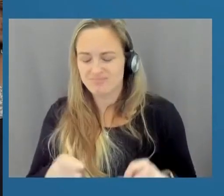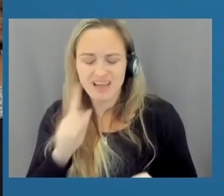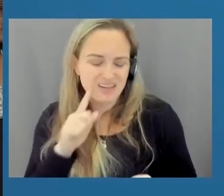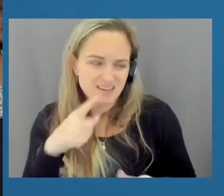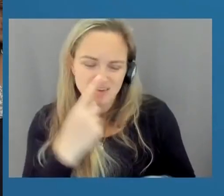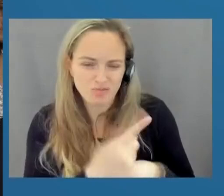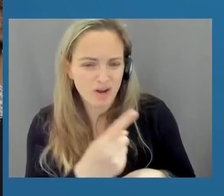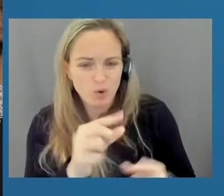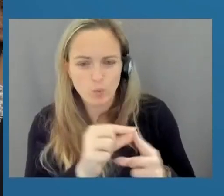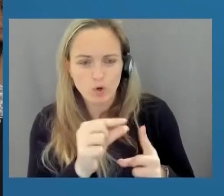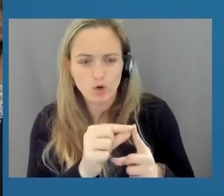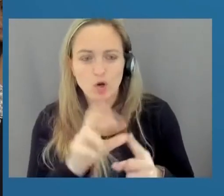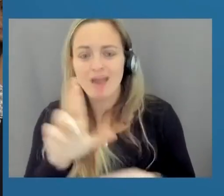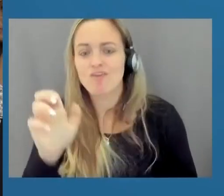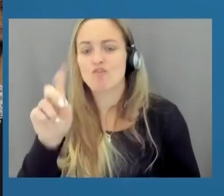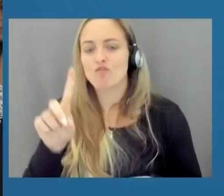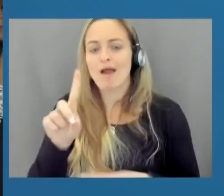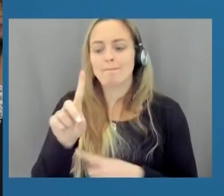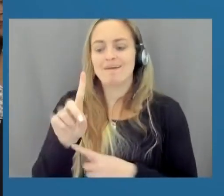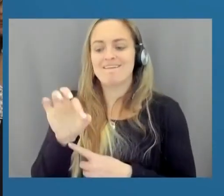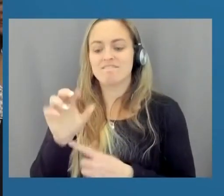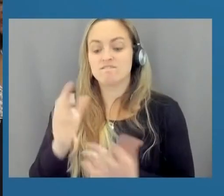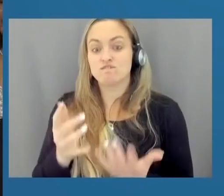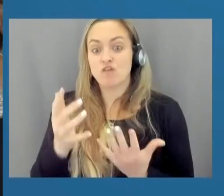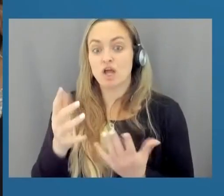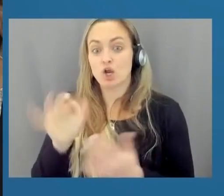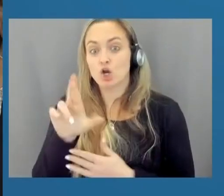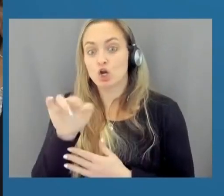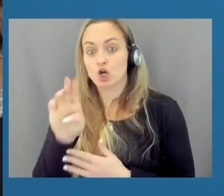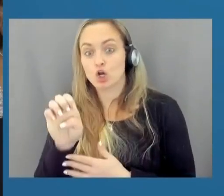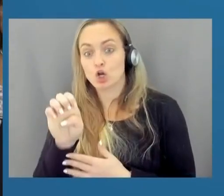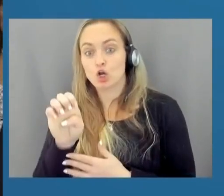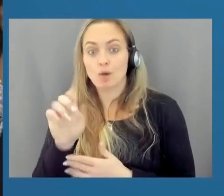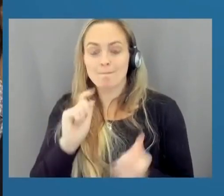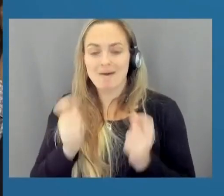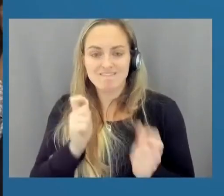a rapid fire modification device uh under our laws and you know.